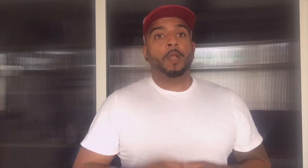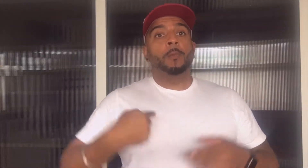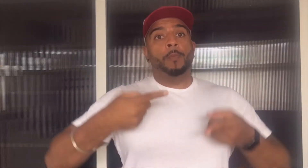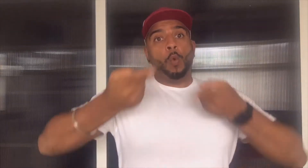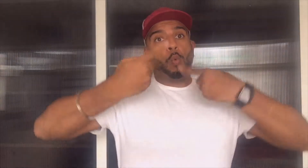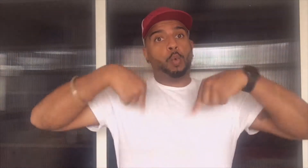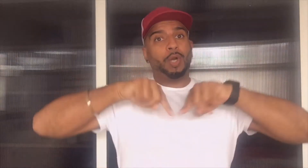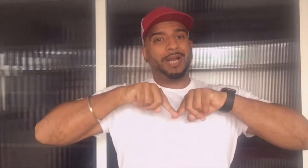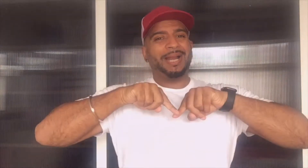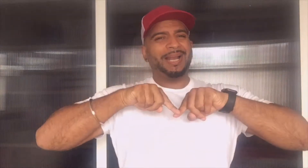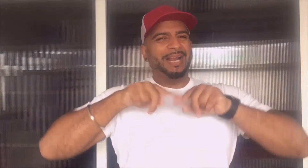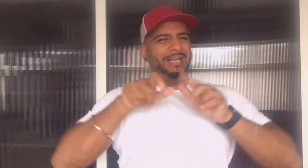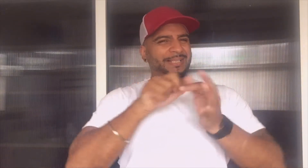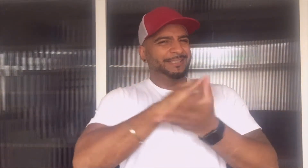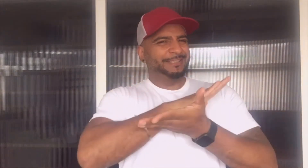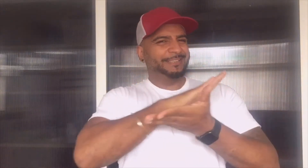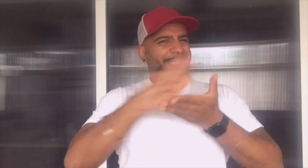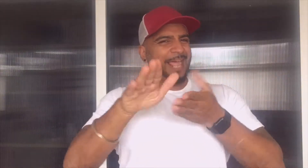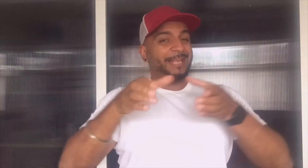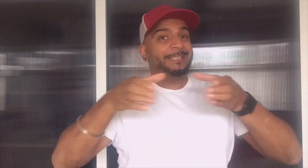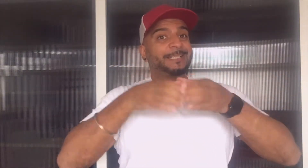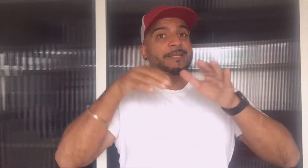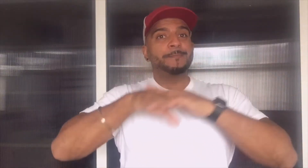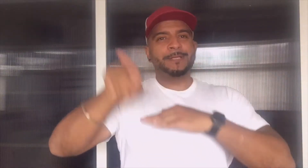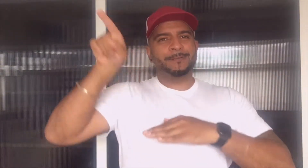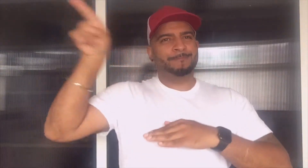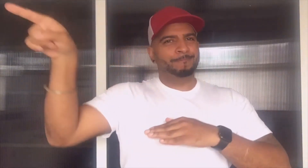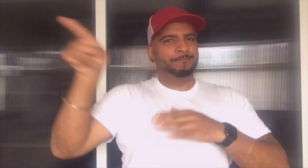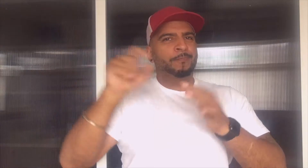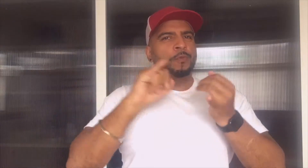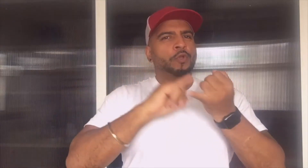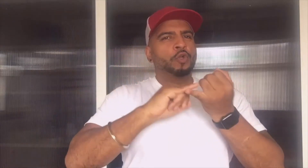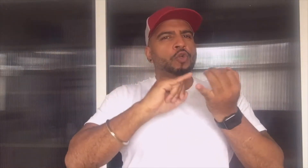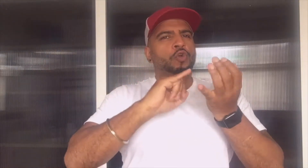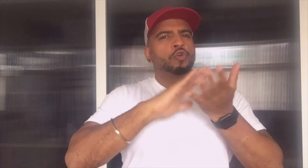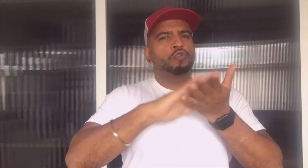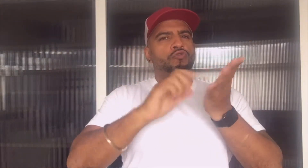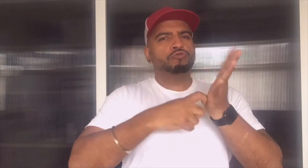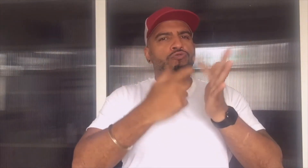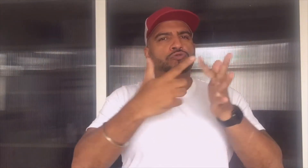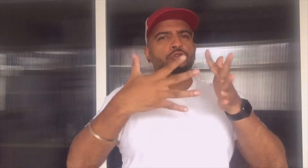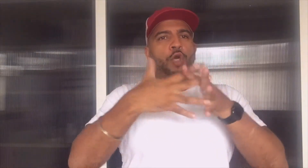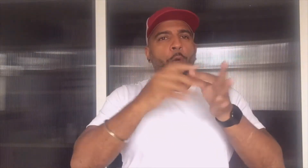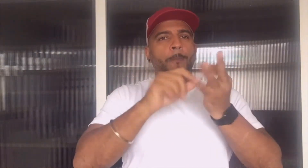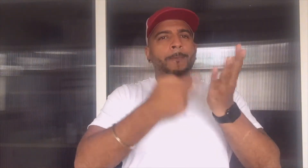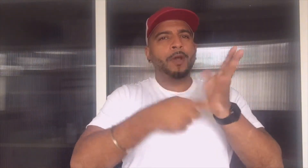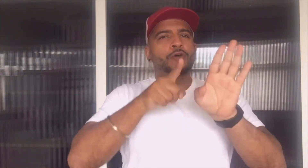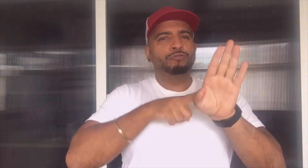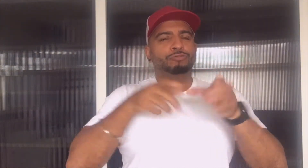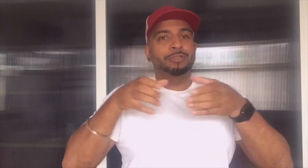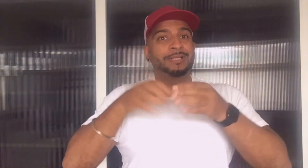We are looking for a marketing and administration assistant